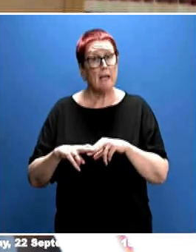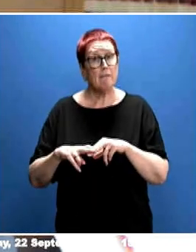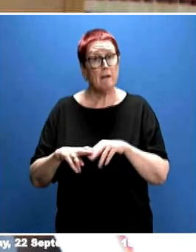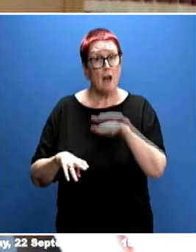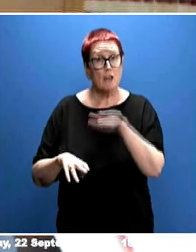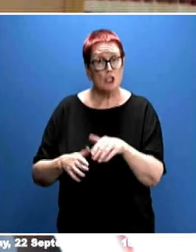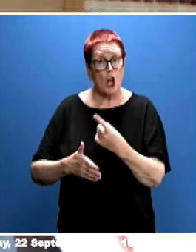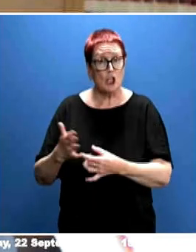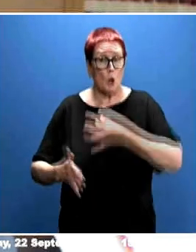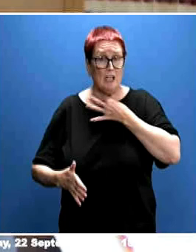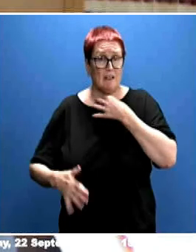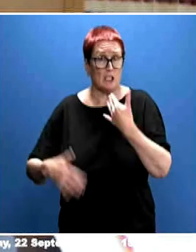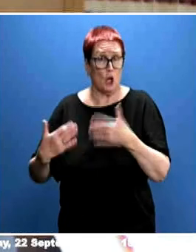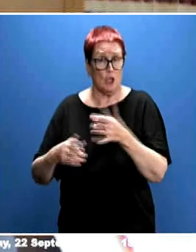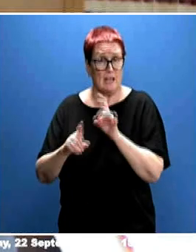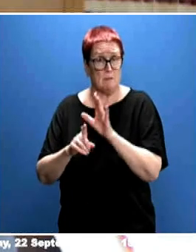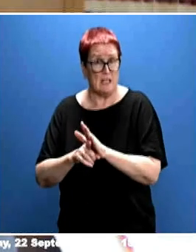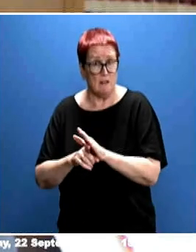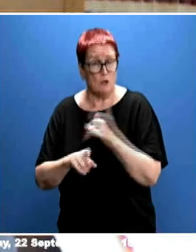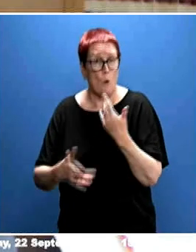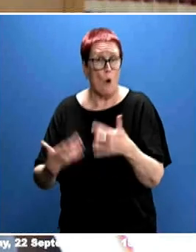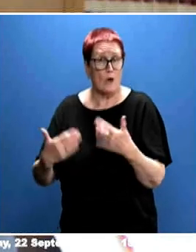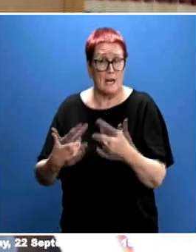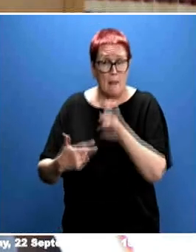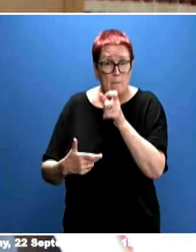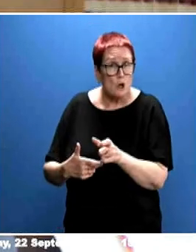That is part of our --- we believe the child then falls in